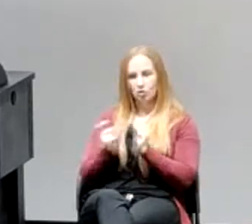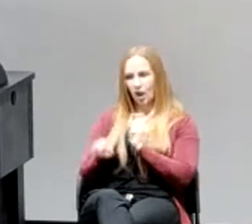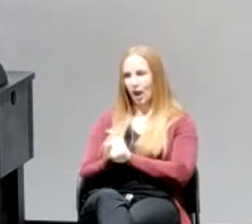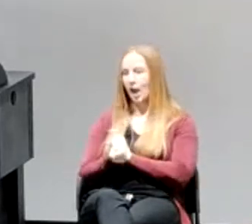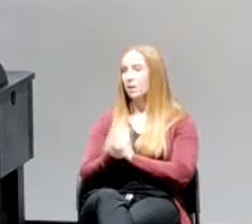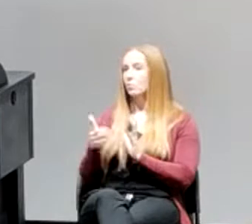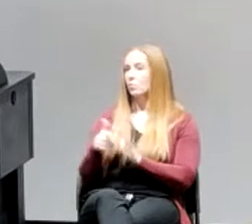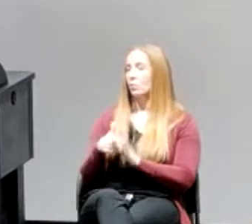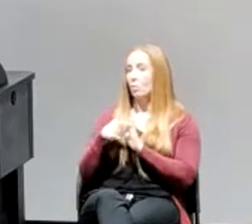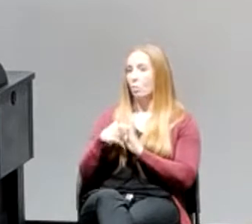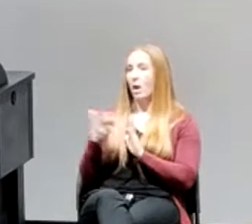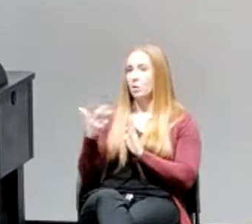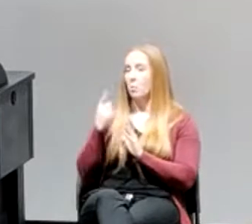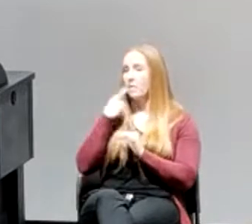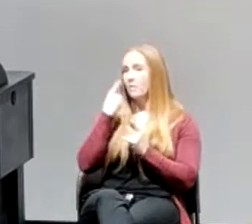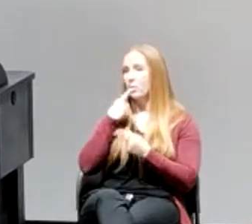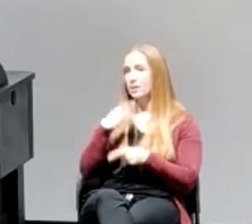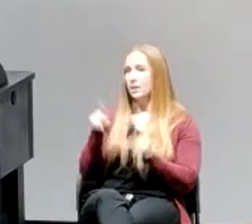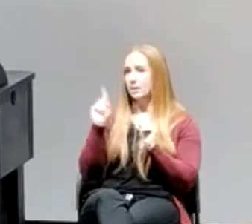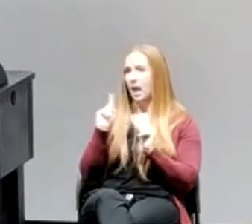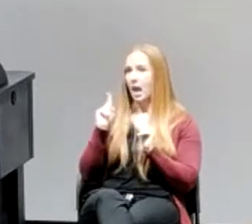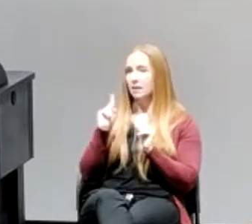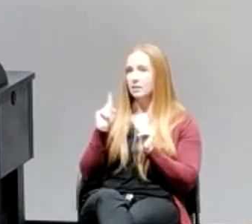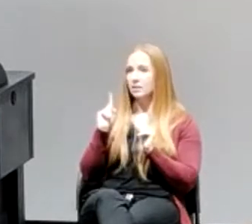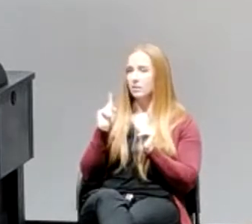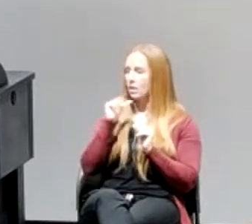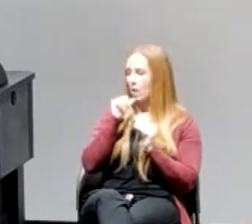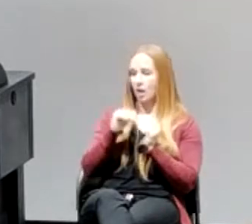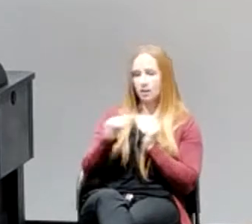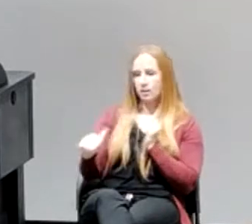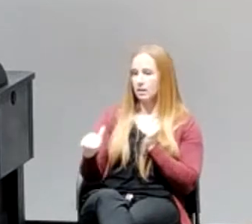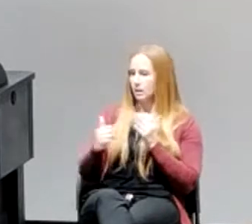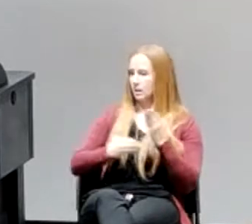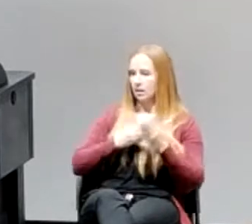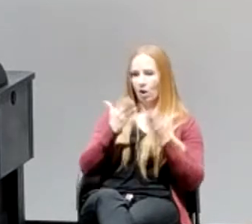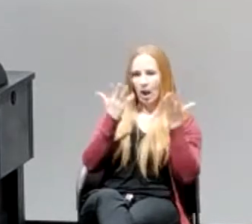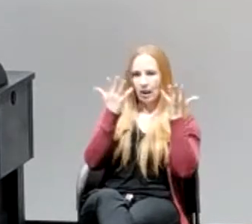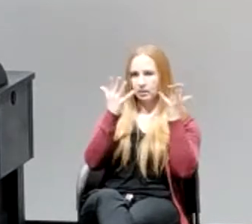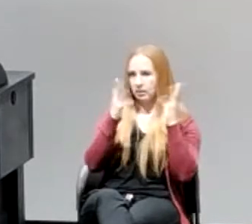But the world in which we live today fueled by technology and its amazing